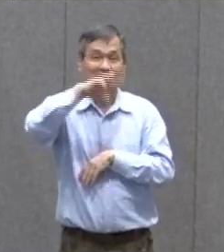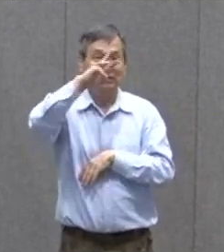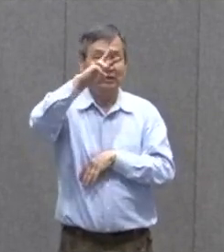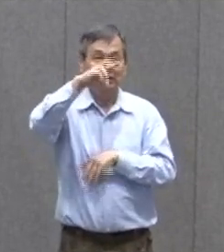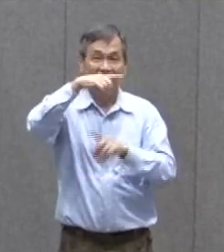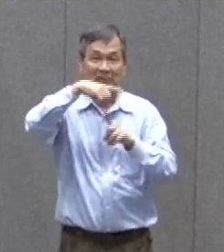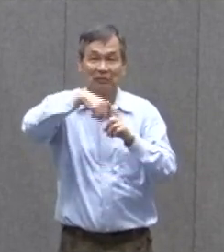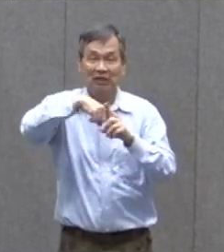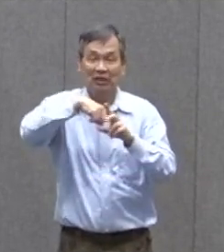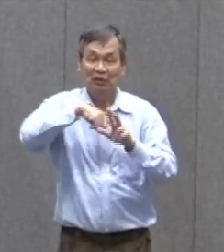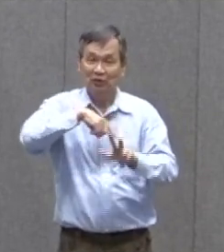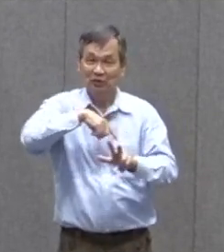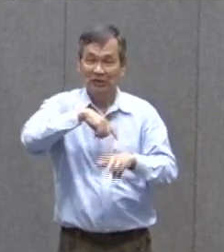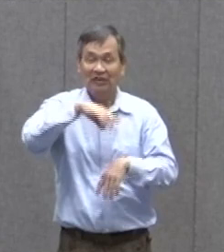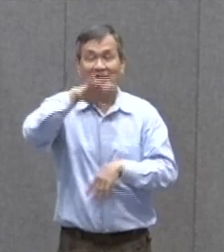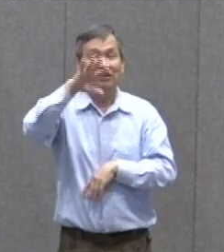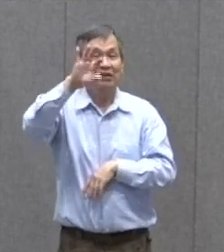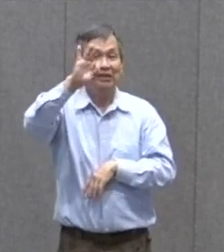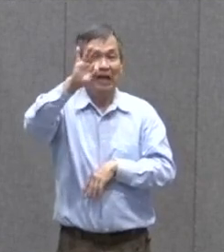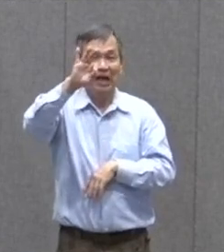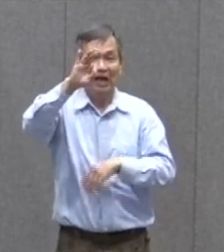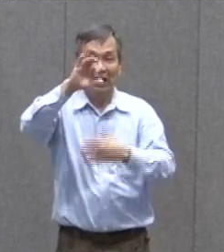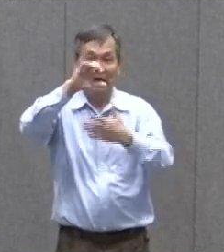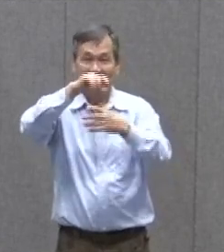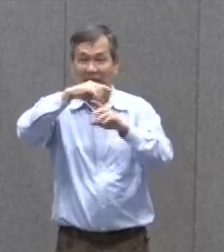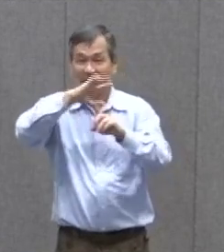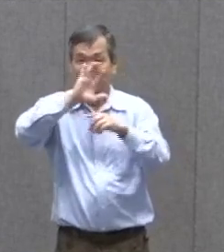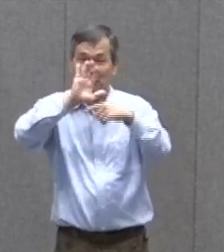nine minus three equals six, which was really incredible.